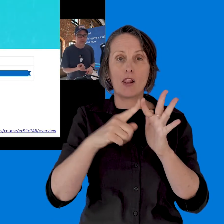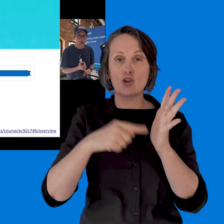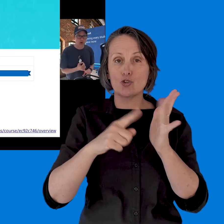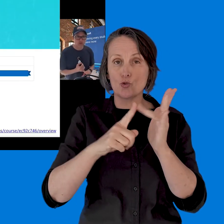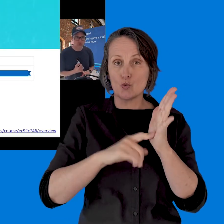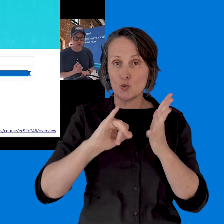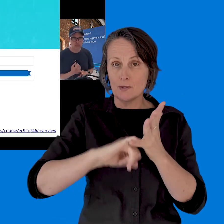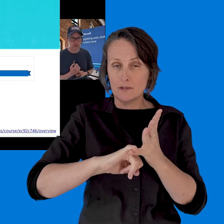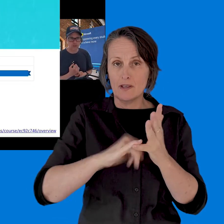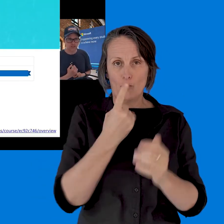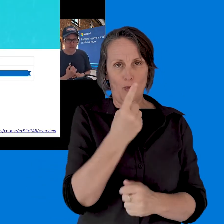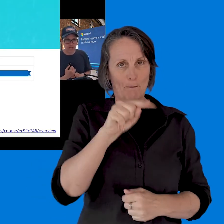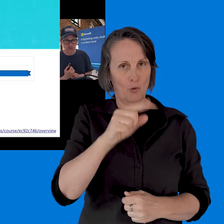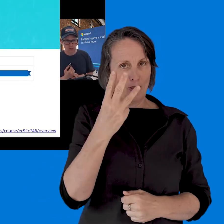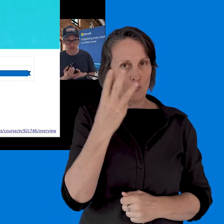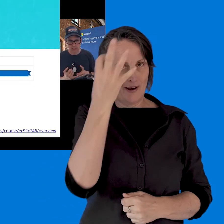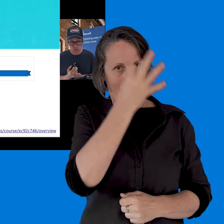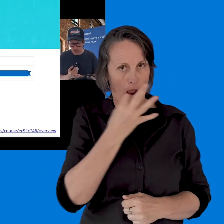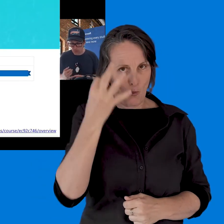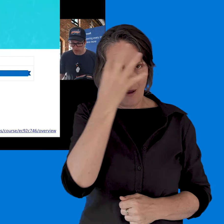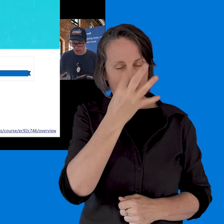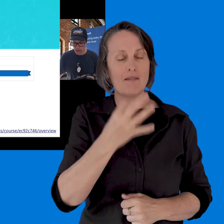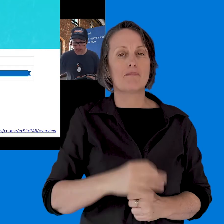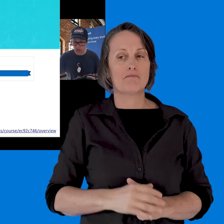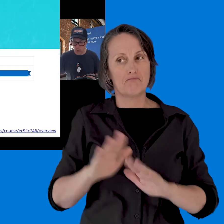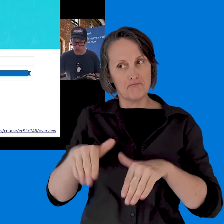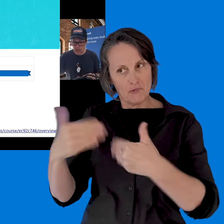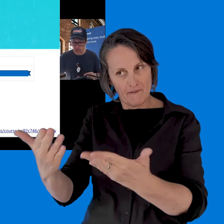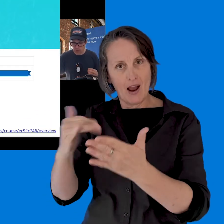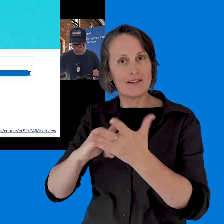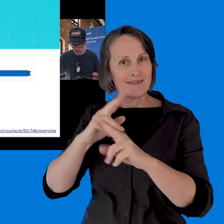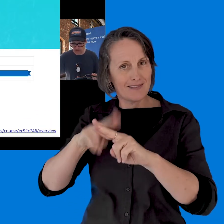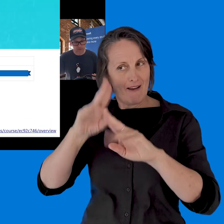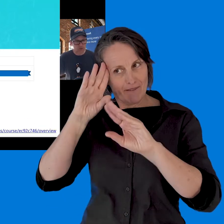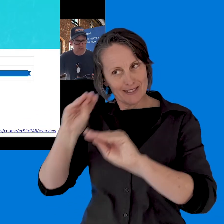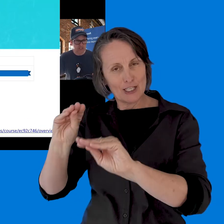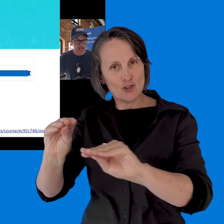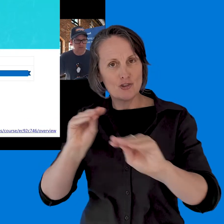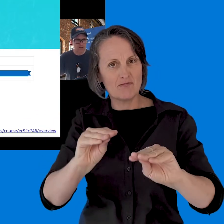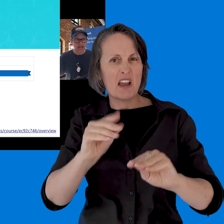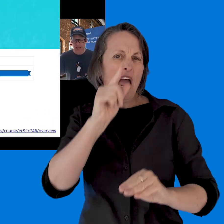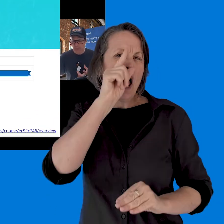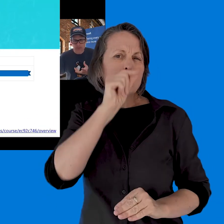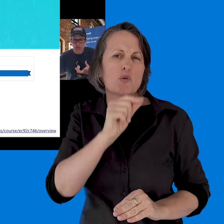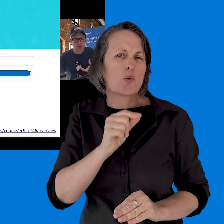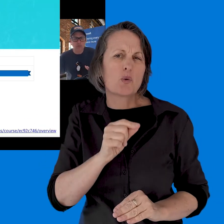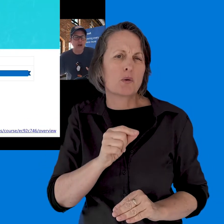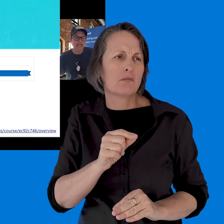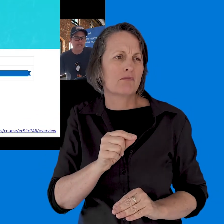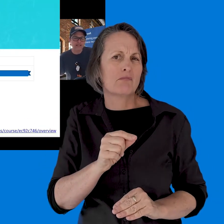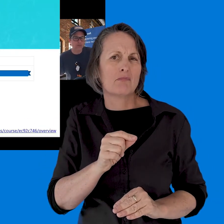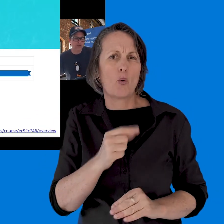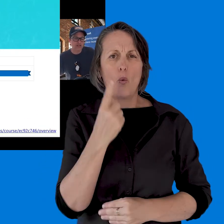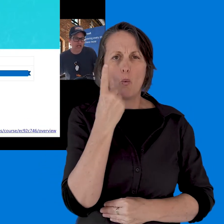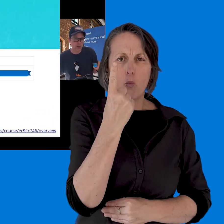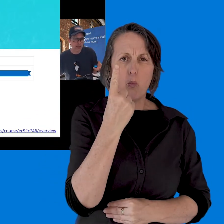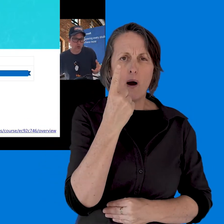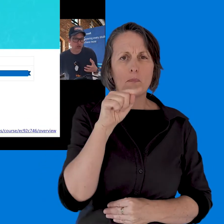the mobile tools for inclusive classrooms. That's 1.3 hour workshop that you can run through your staff and remember you can break this up into any way you want.